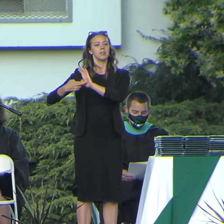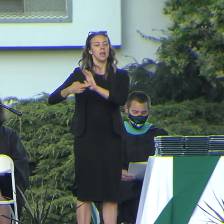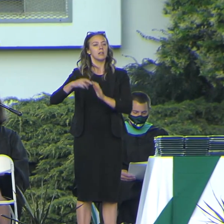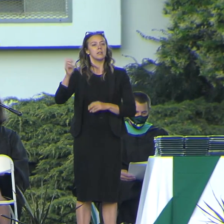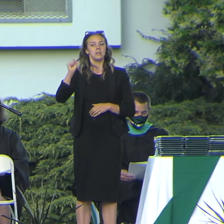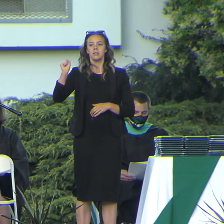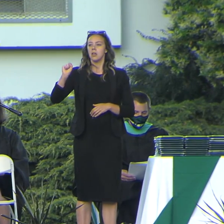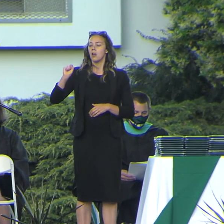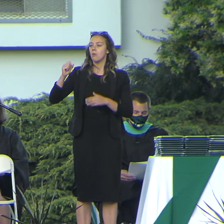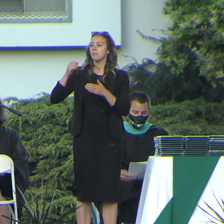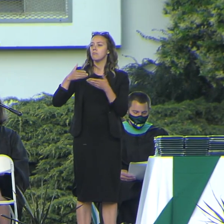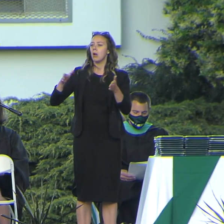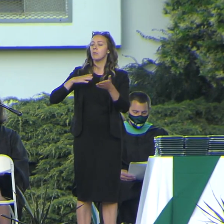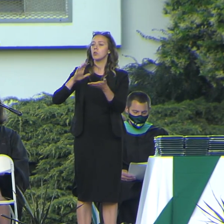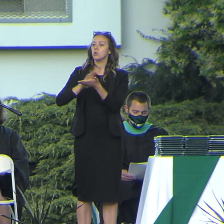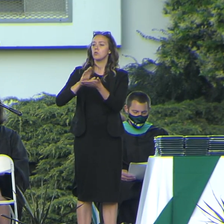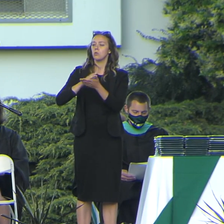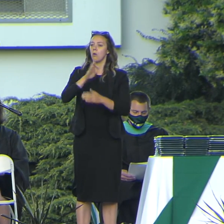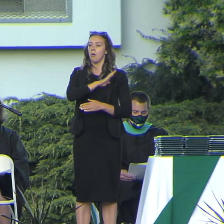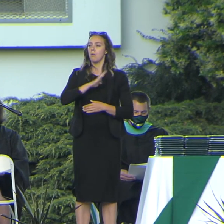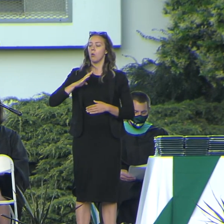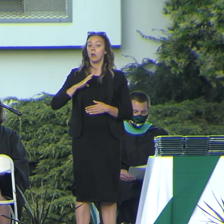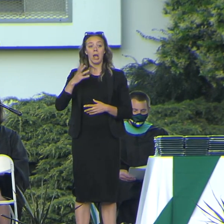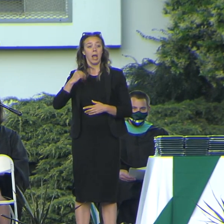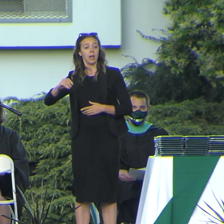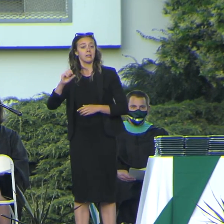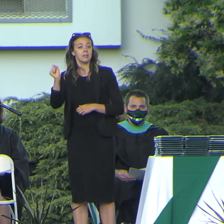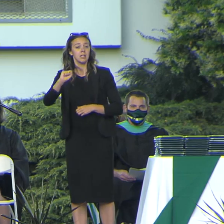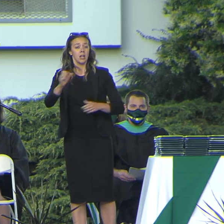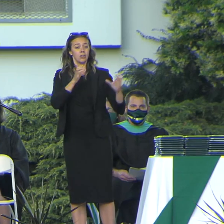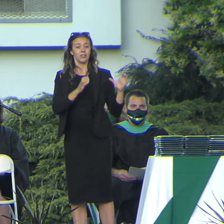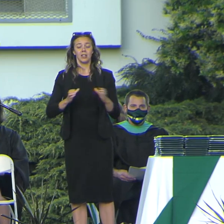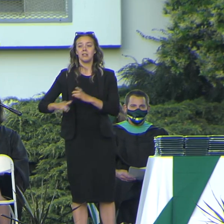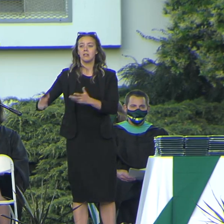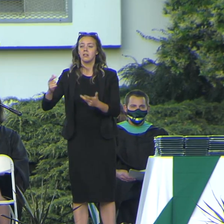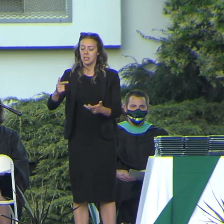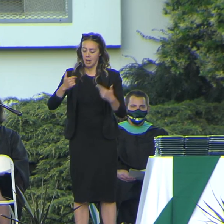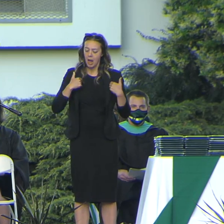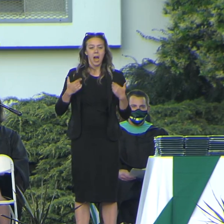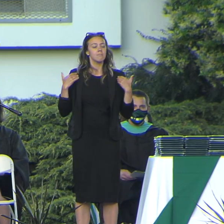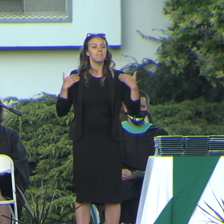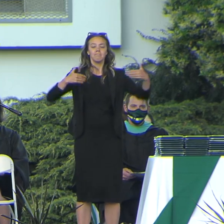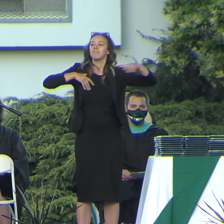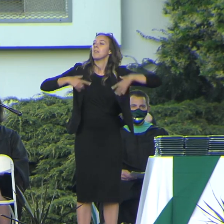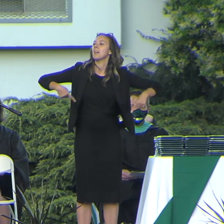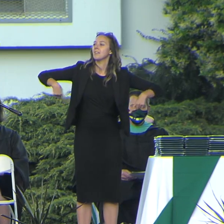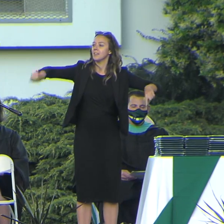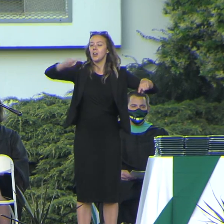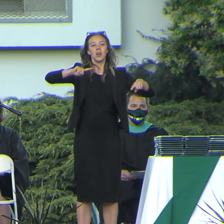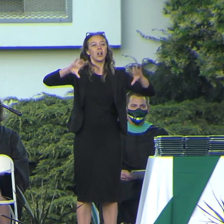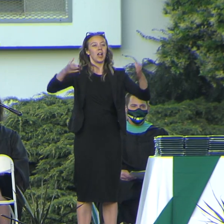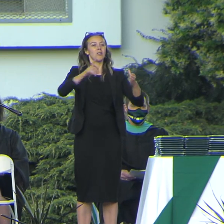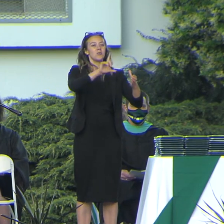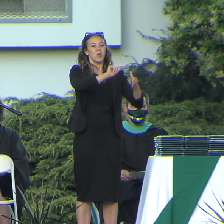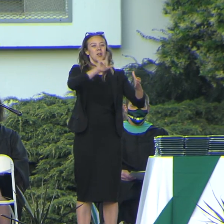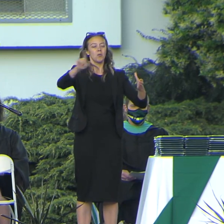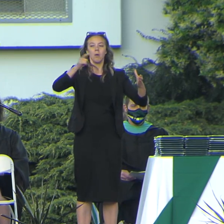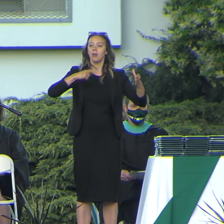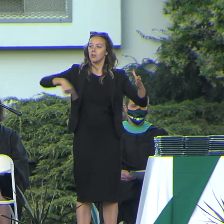and the citizens of Seattle that we represent I hereby accept the 2021 high school class or excuse me